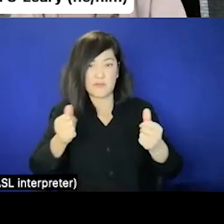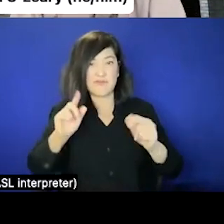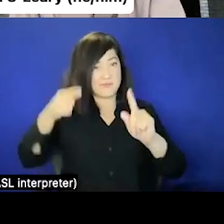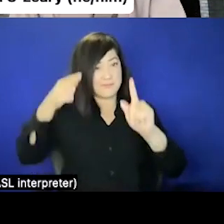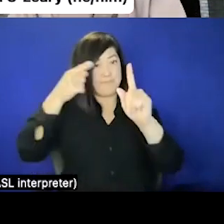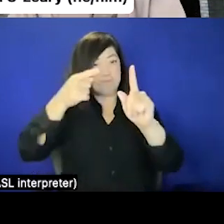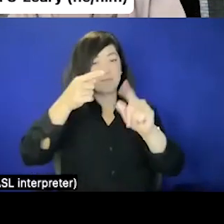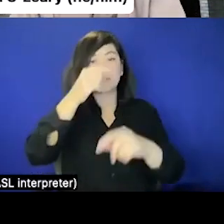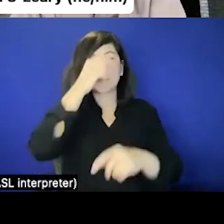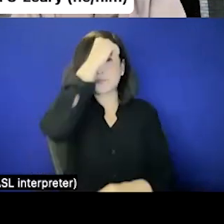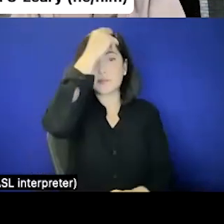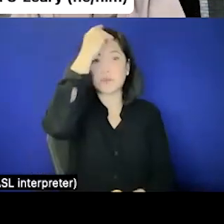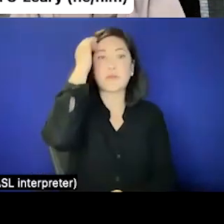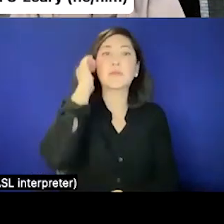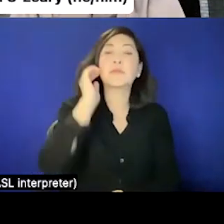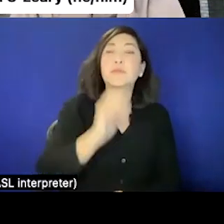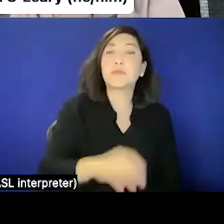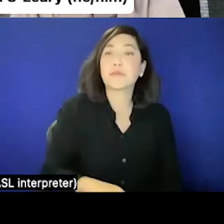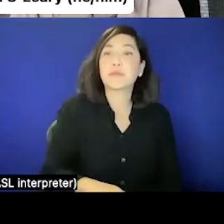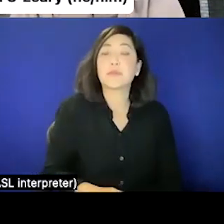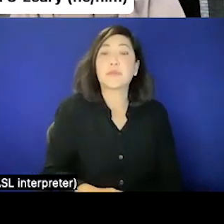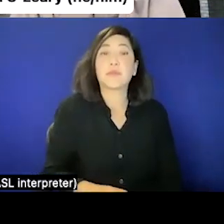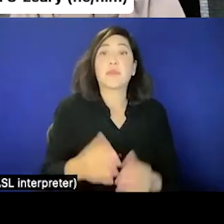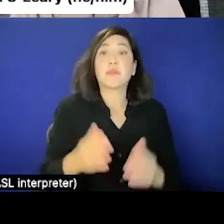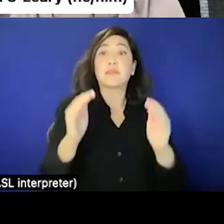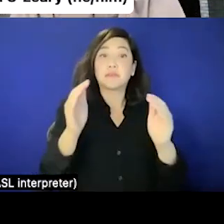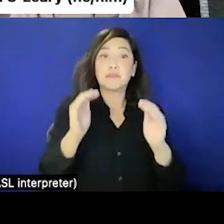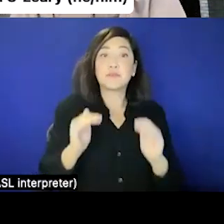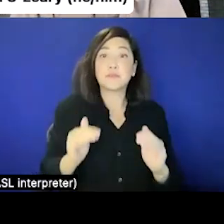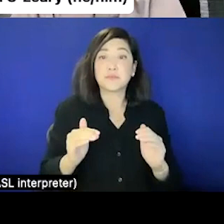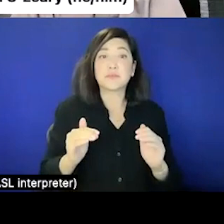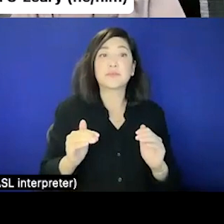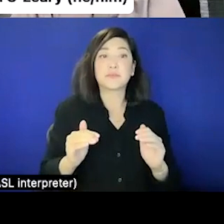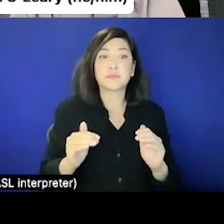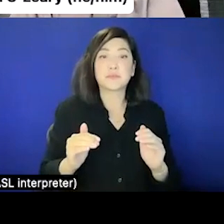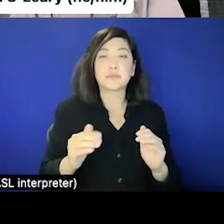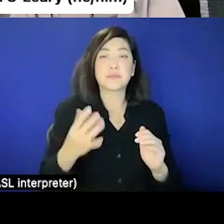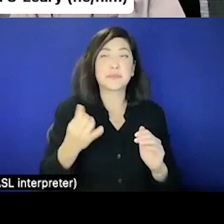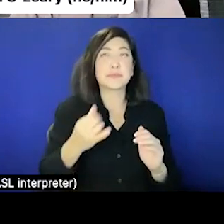So within that, the three things that we kind of think about when we say, what do we need